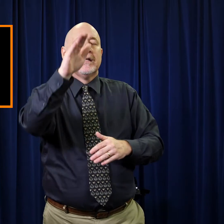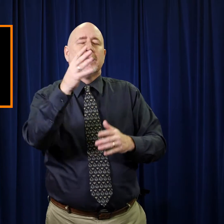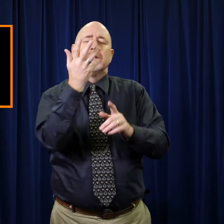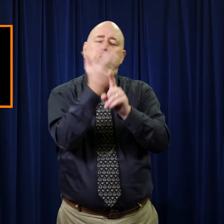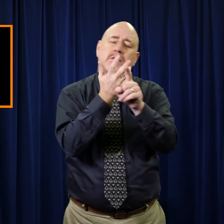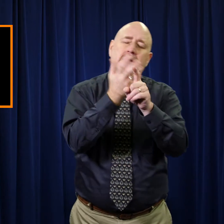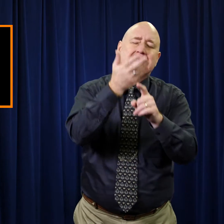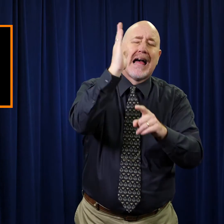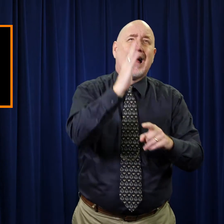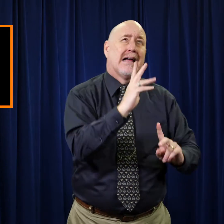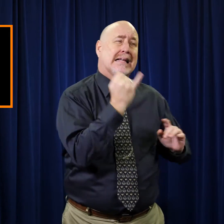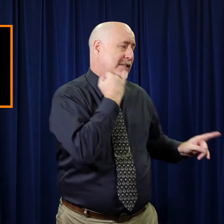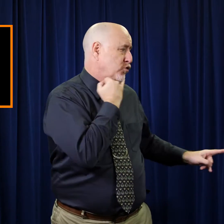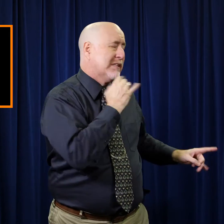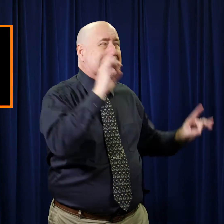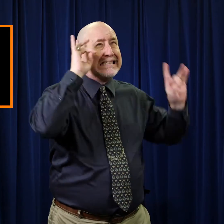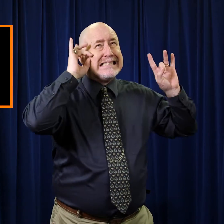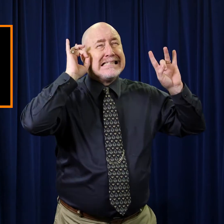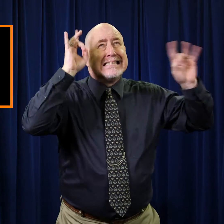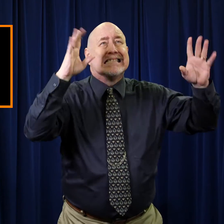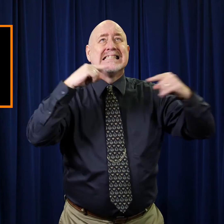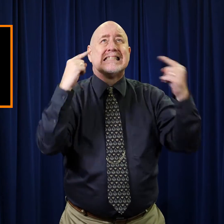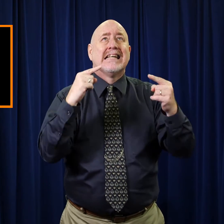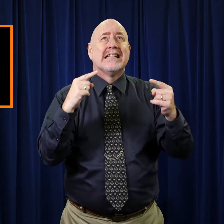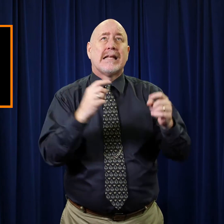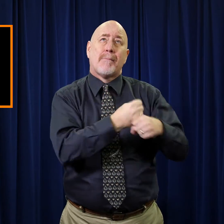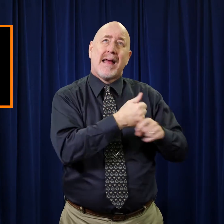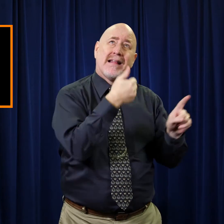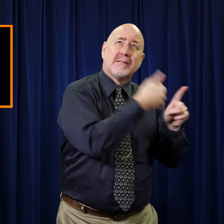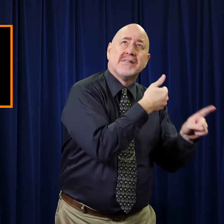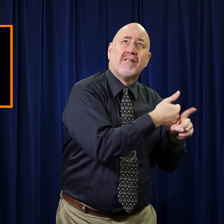with God, "Oh, these people have committed a great sin and have made for